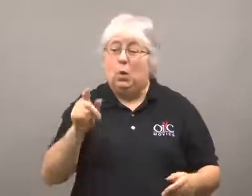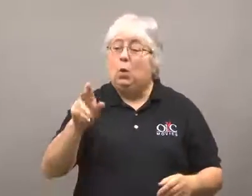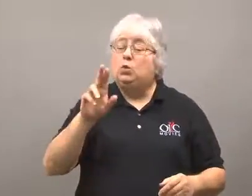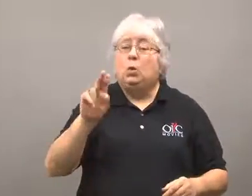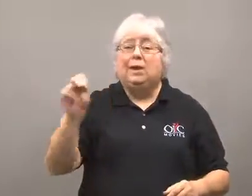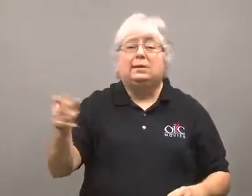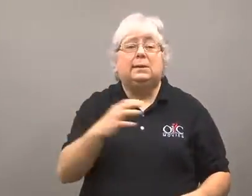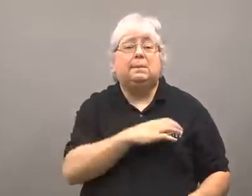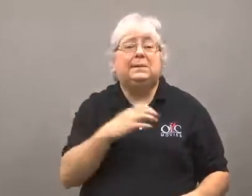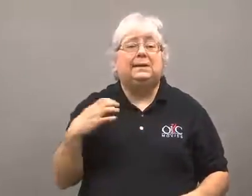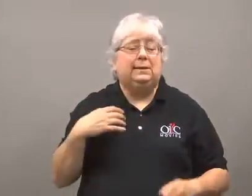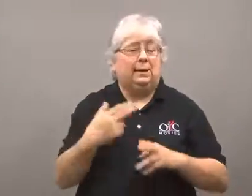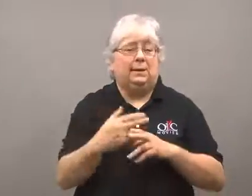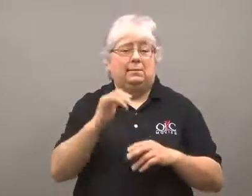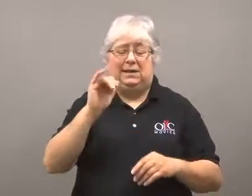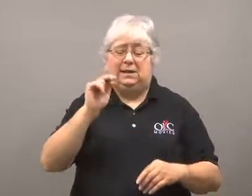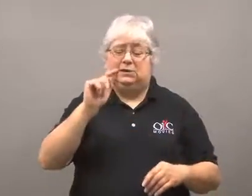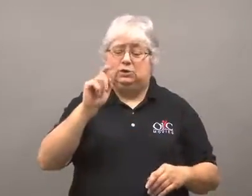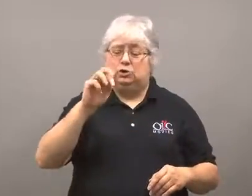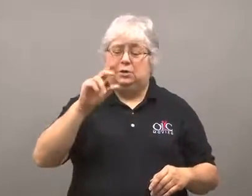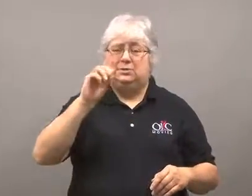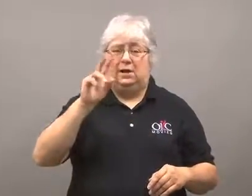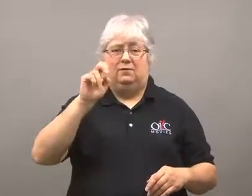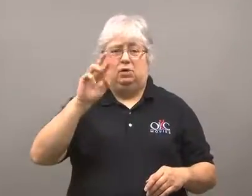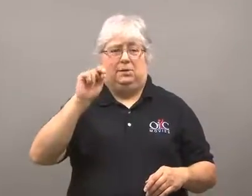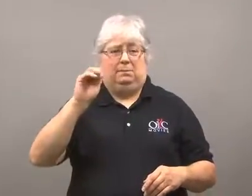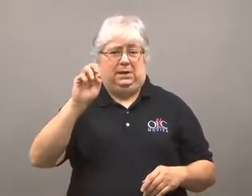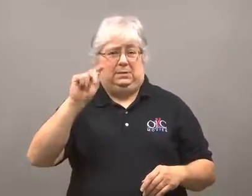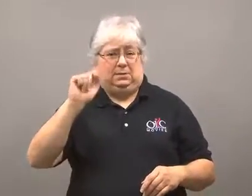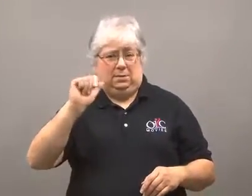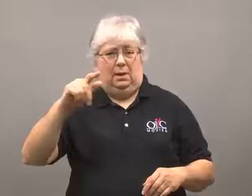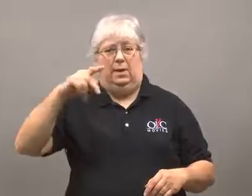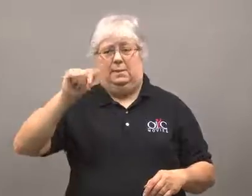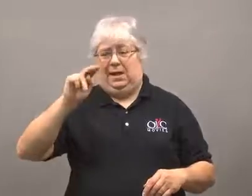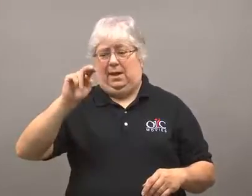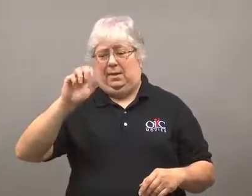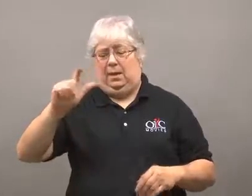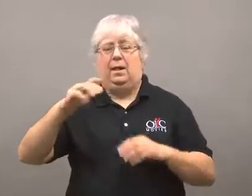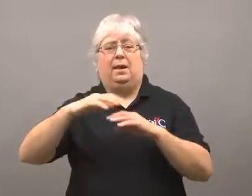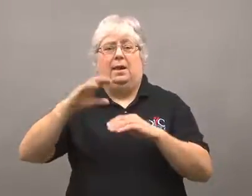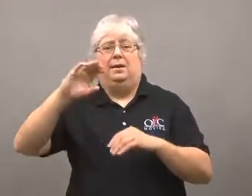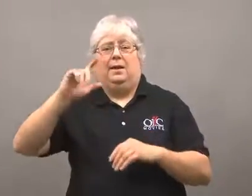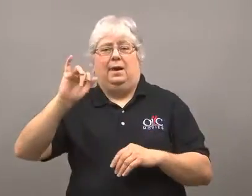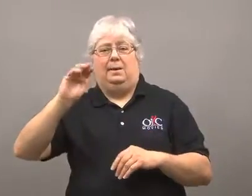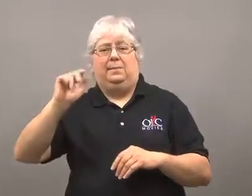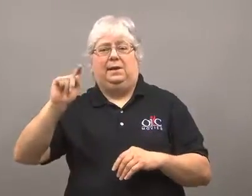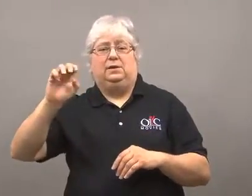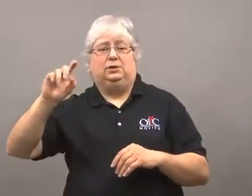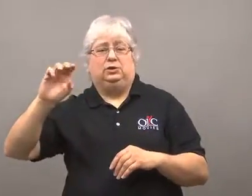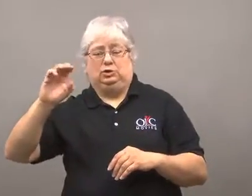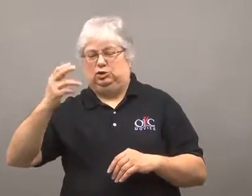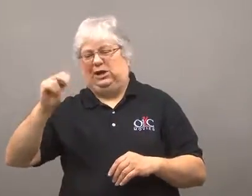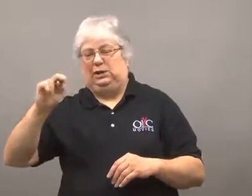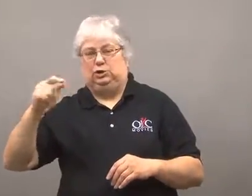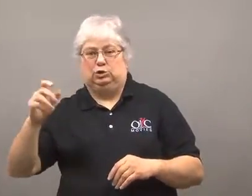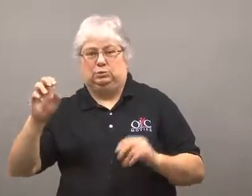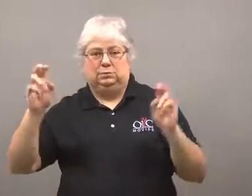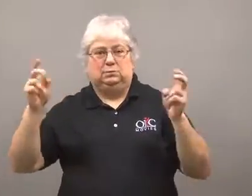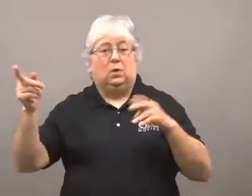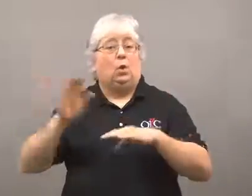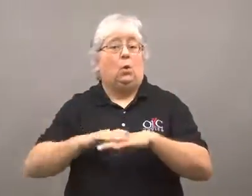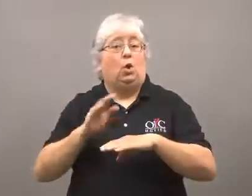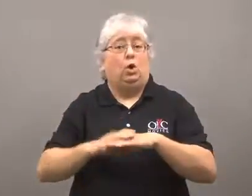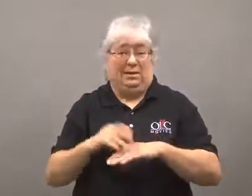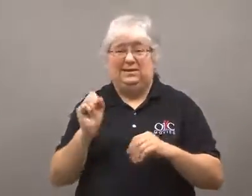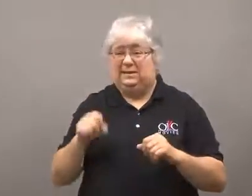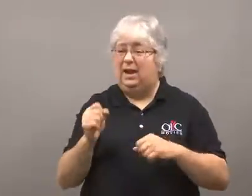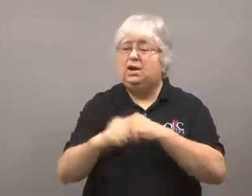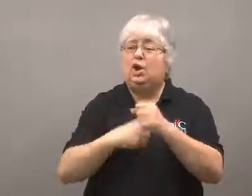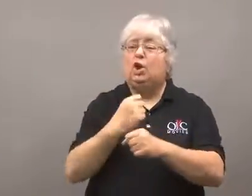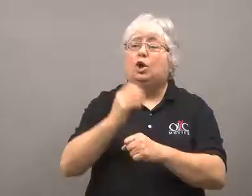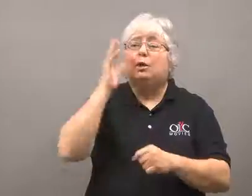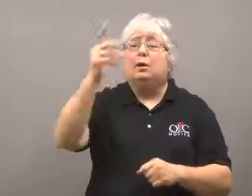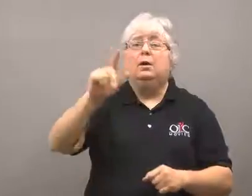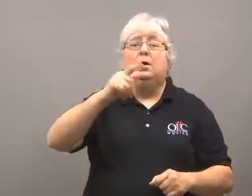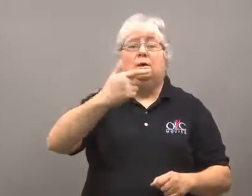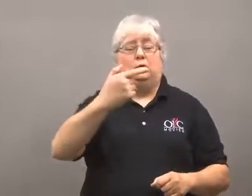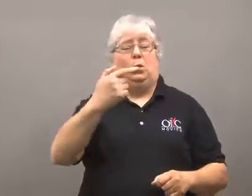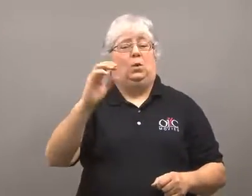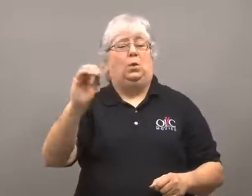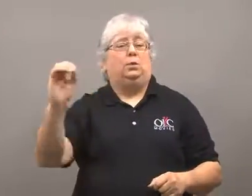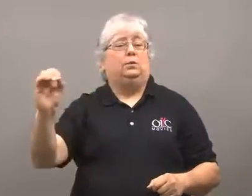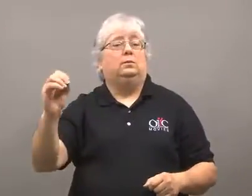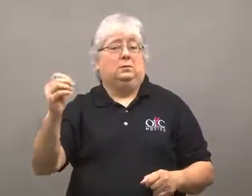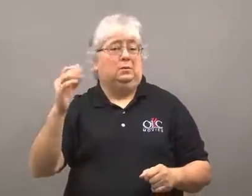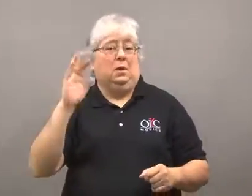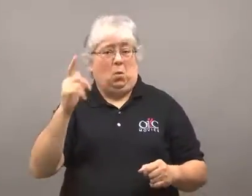The U.N. Intergovernmental Panel on Climate Change